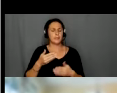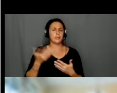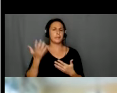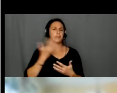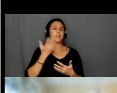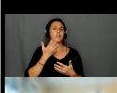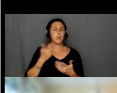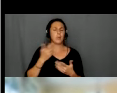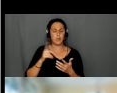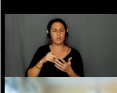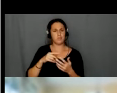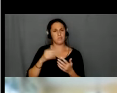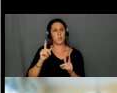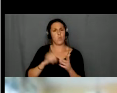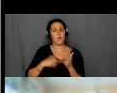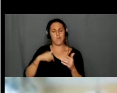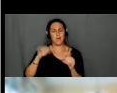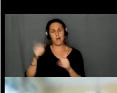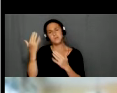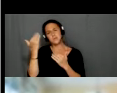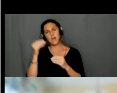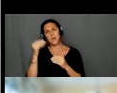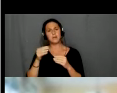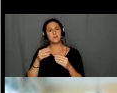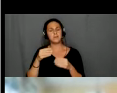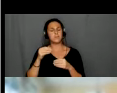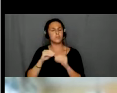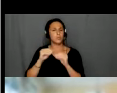forwards with climate change and heat getting worse. These